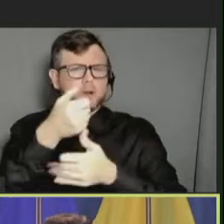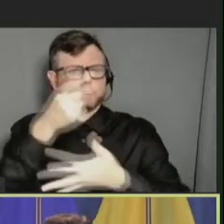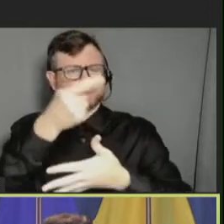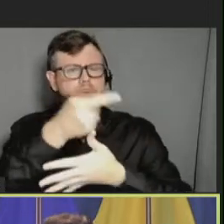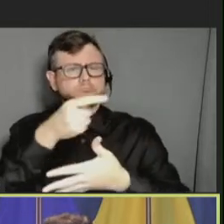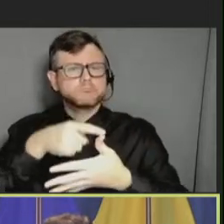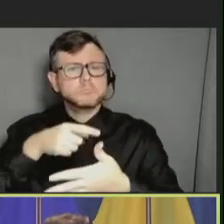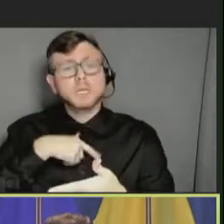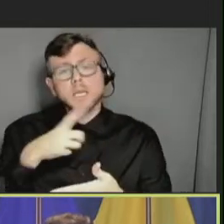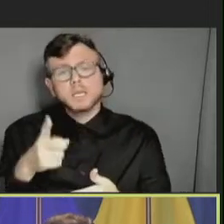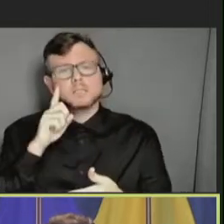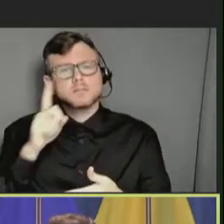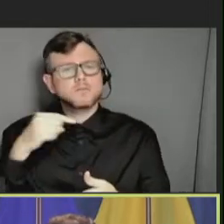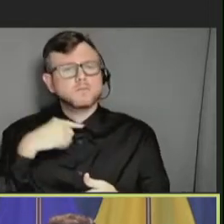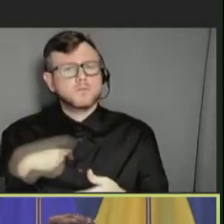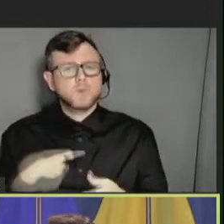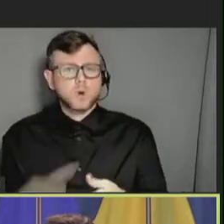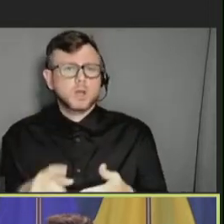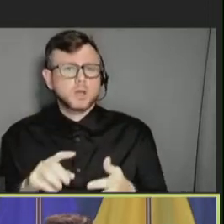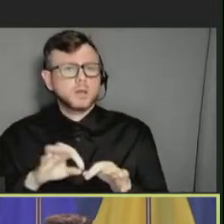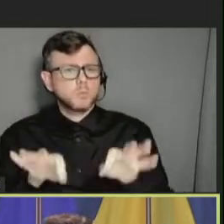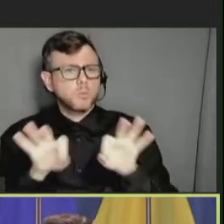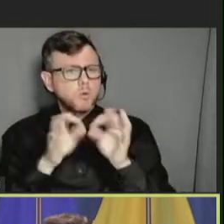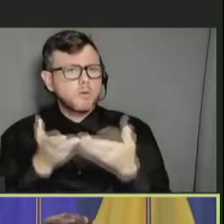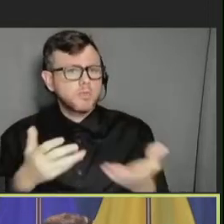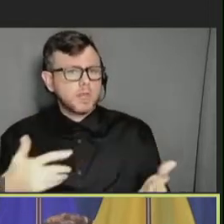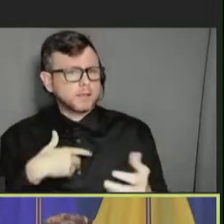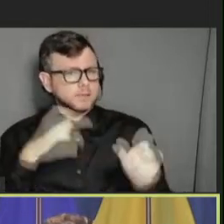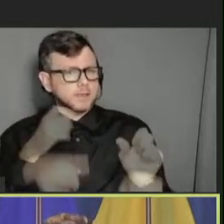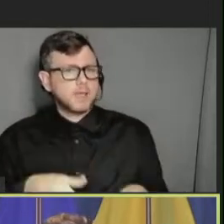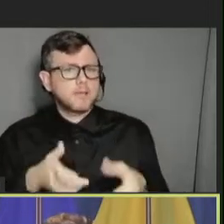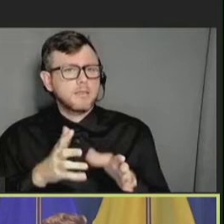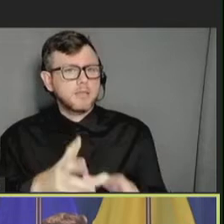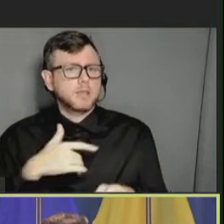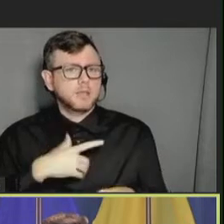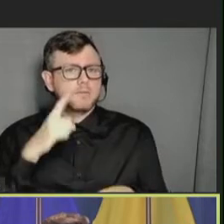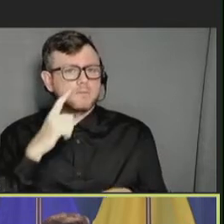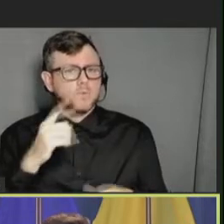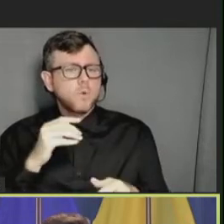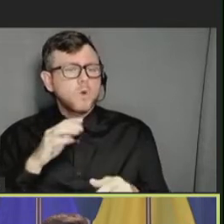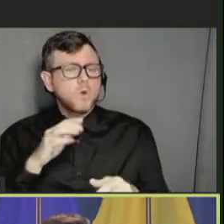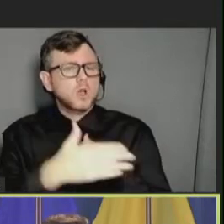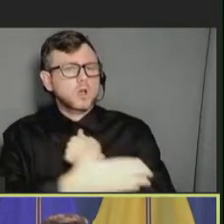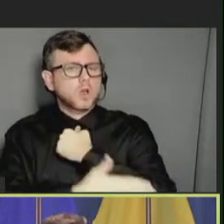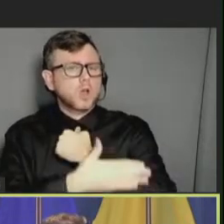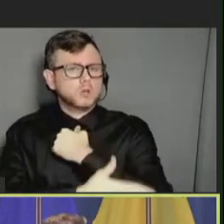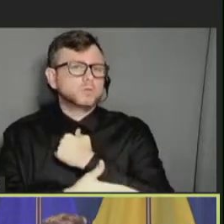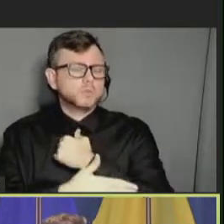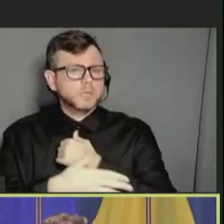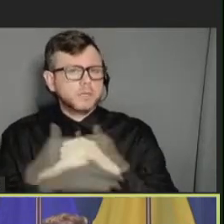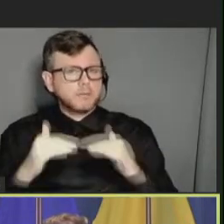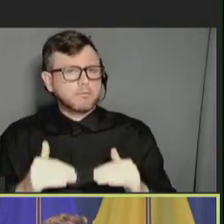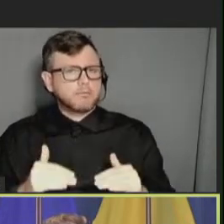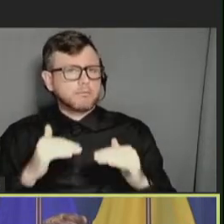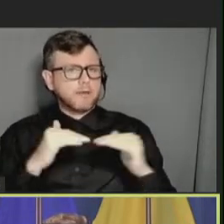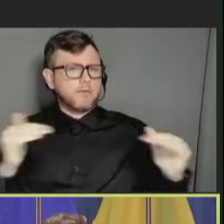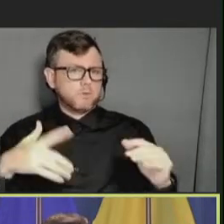actions in areas that could lead to country-level improvement. And so, we, as the research team,